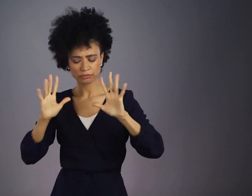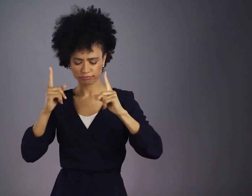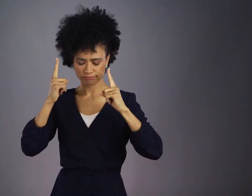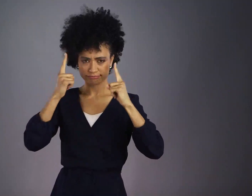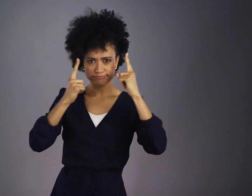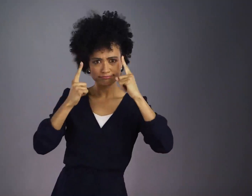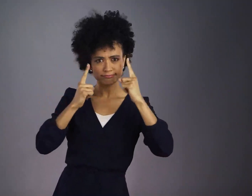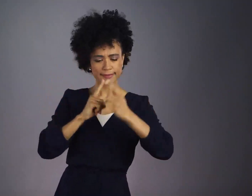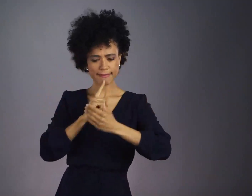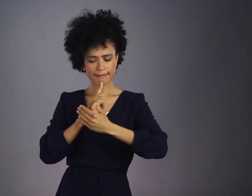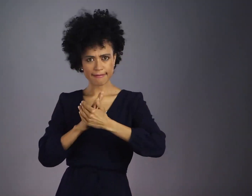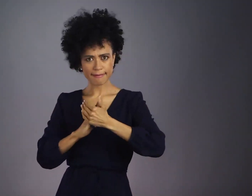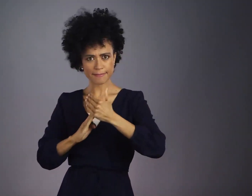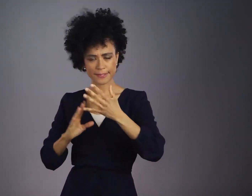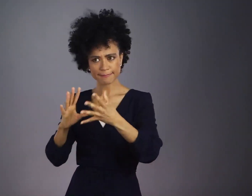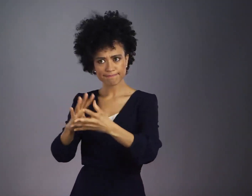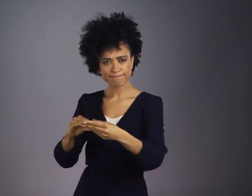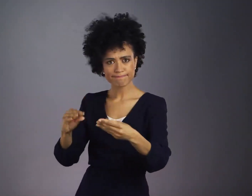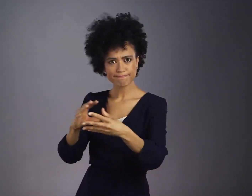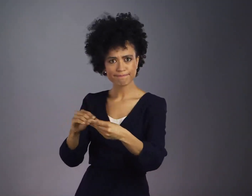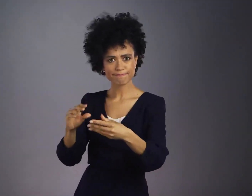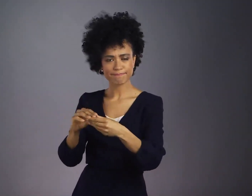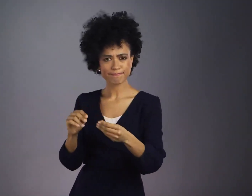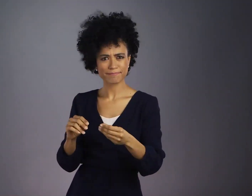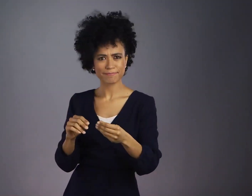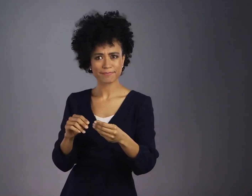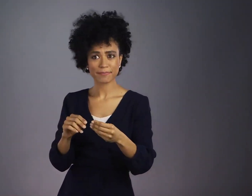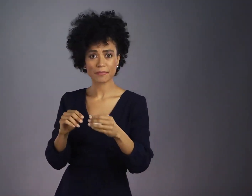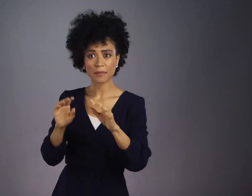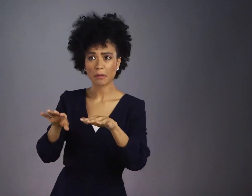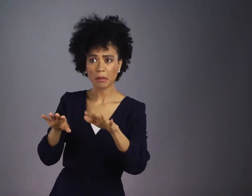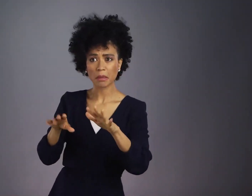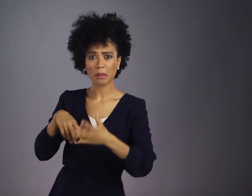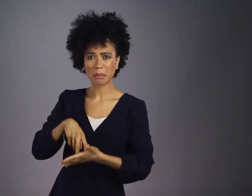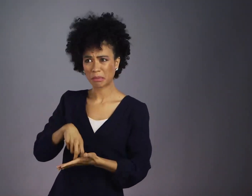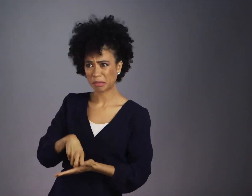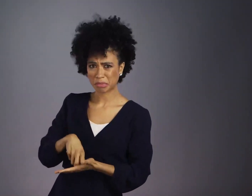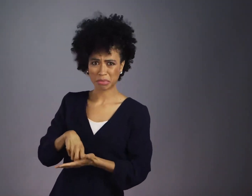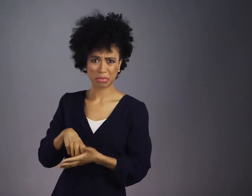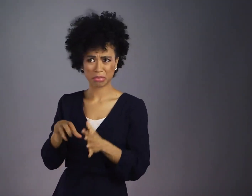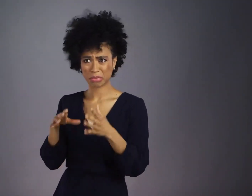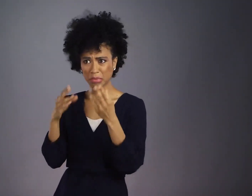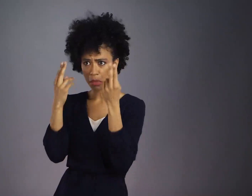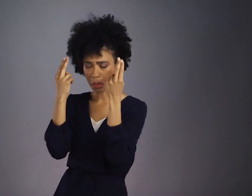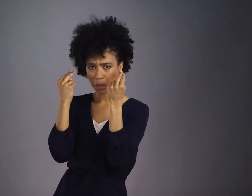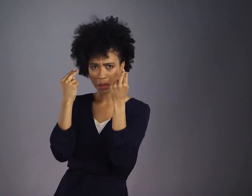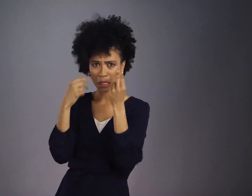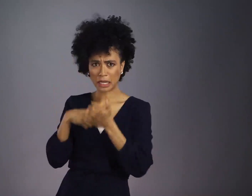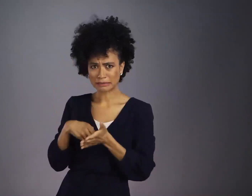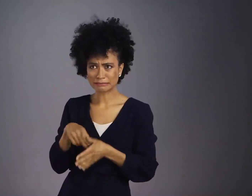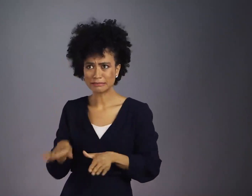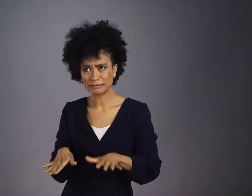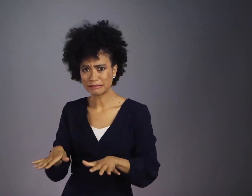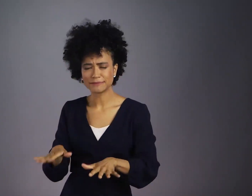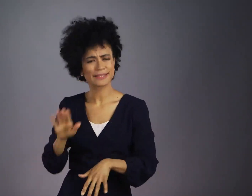We should be sensible, tactful, considerate and humble without being servile or scraping.